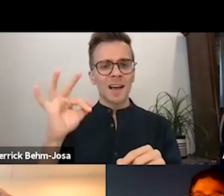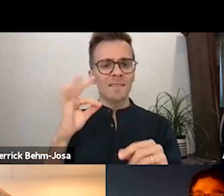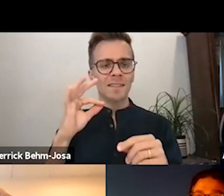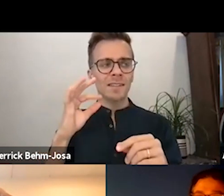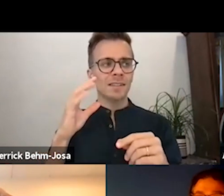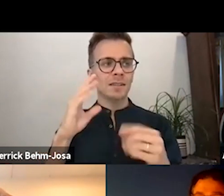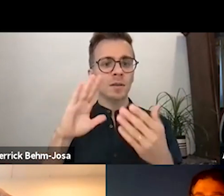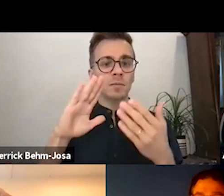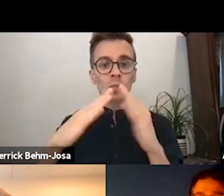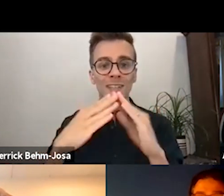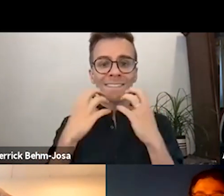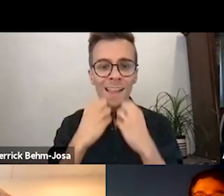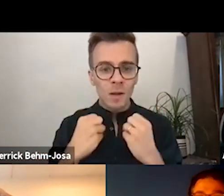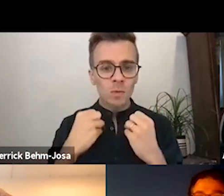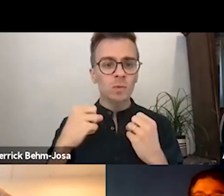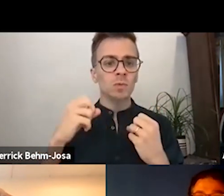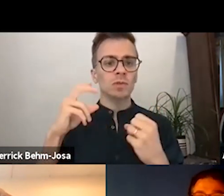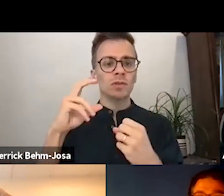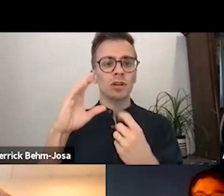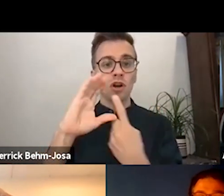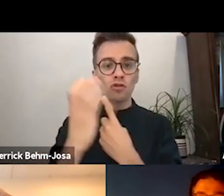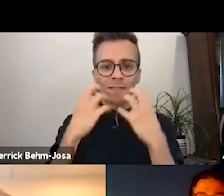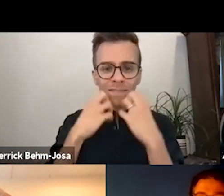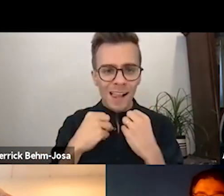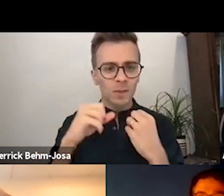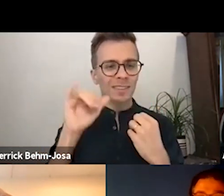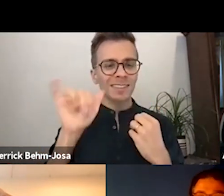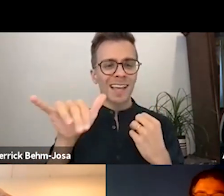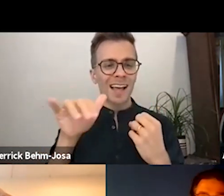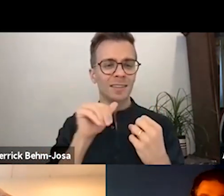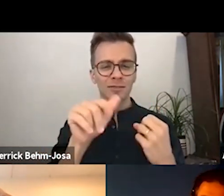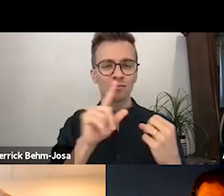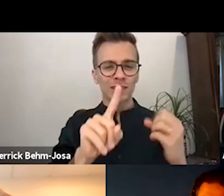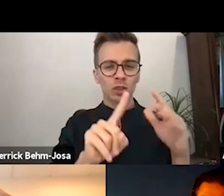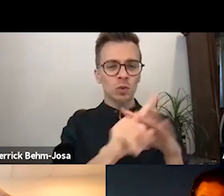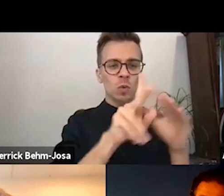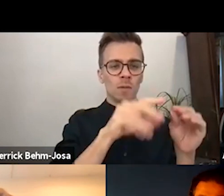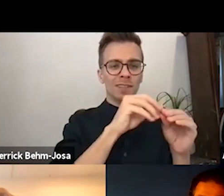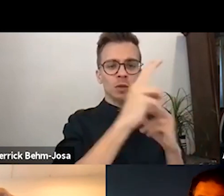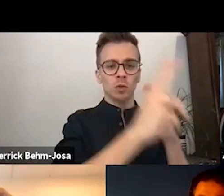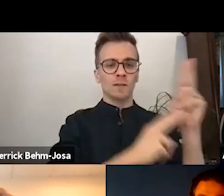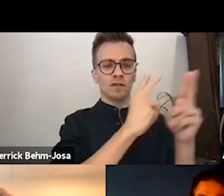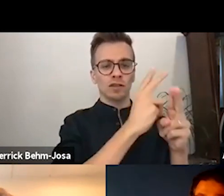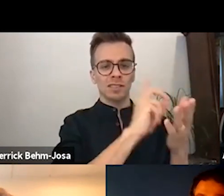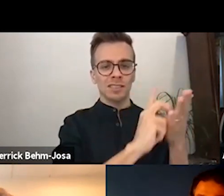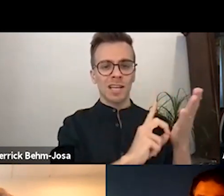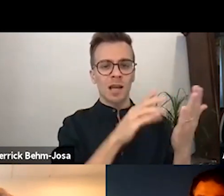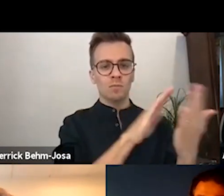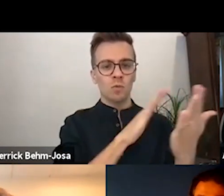It's a different process, and it’s a community-centered process and it’s a cultural process.